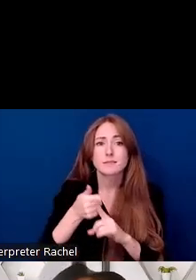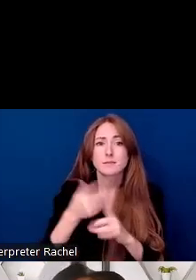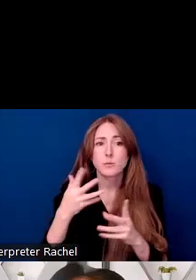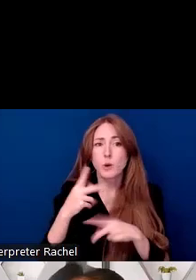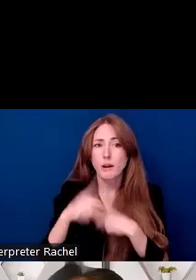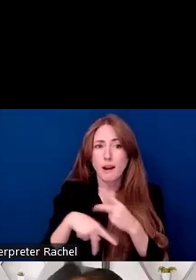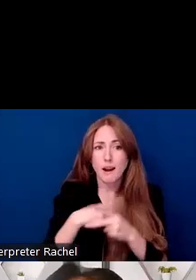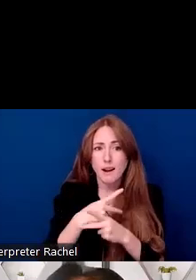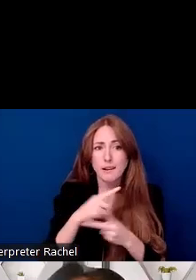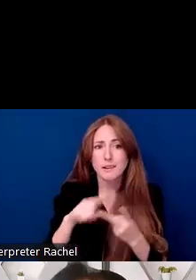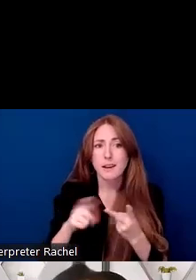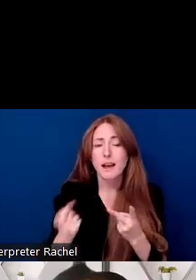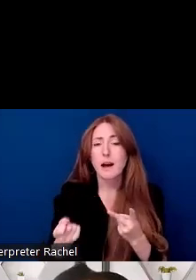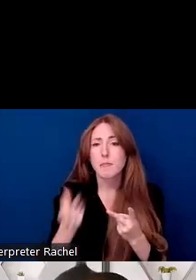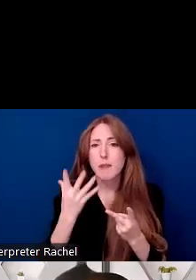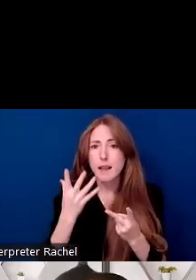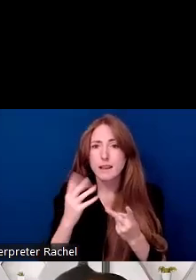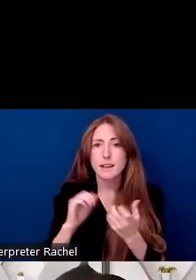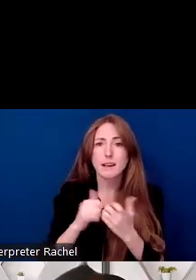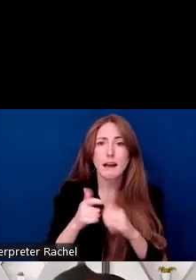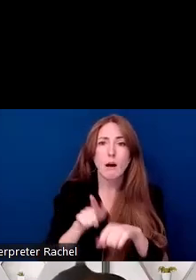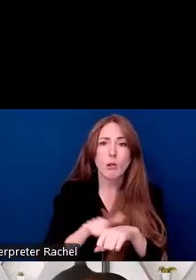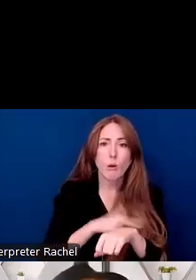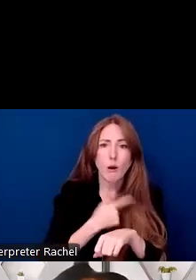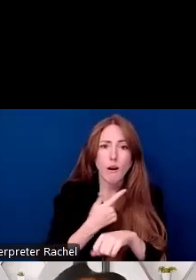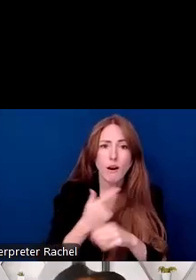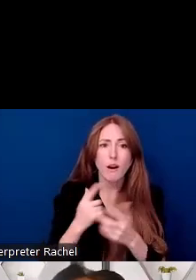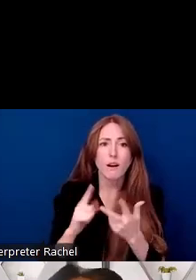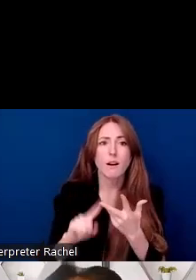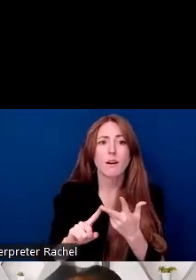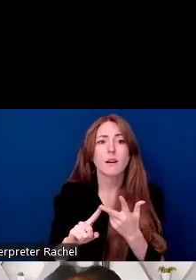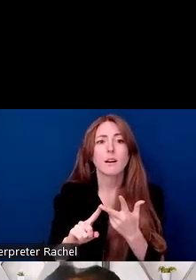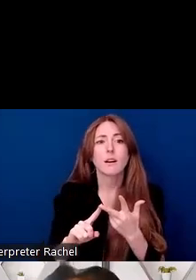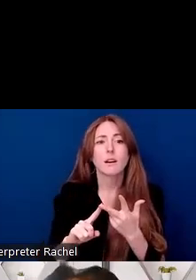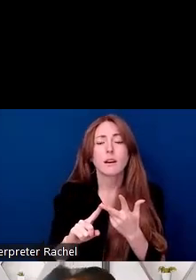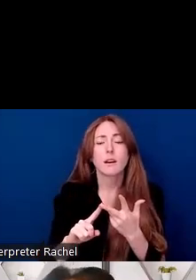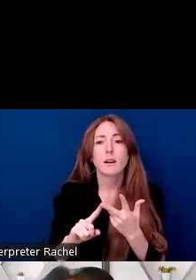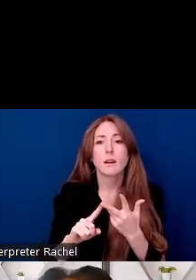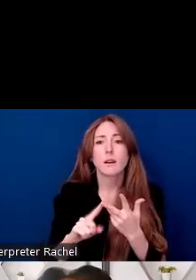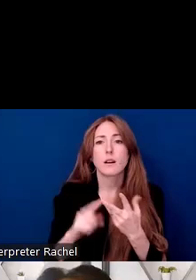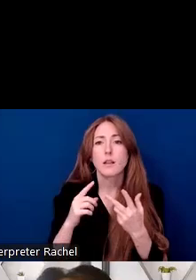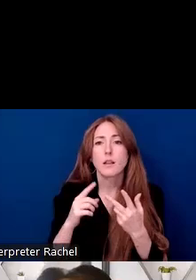number and duration of KT interventions in each study, mode of delivery, and the identity of the